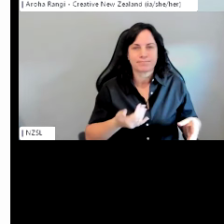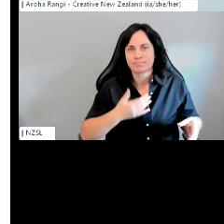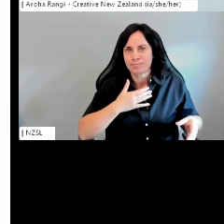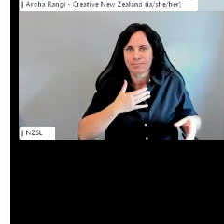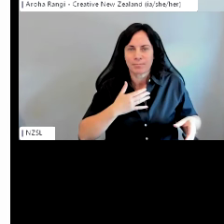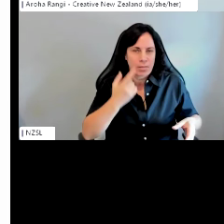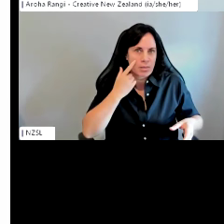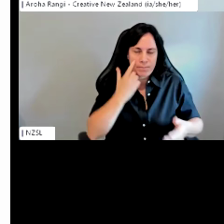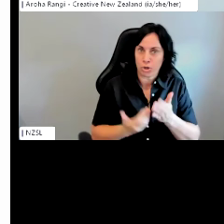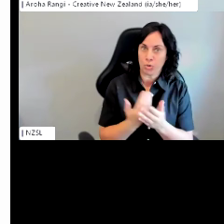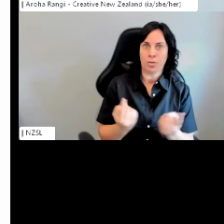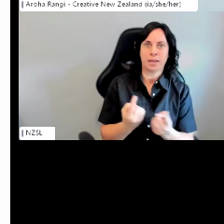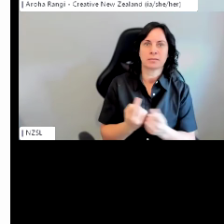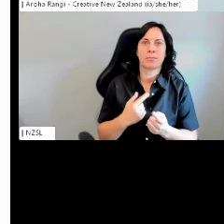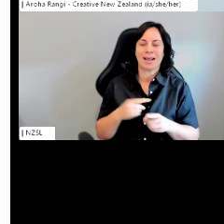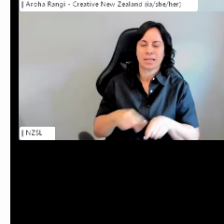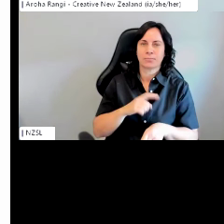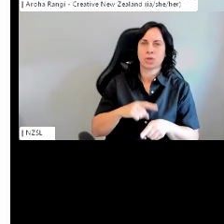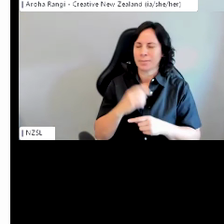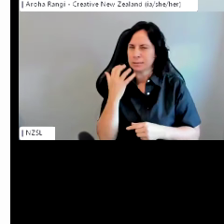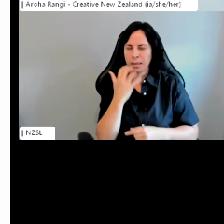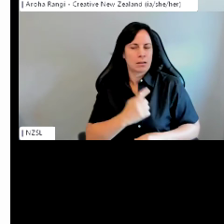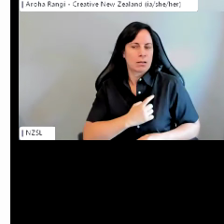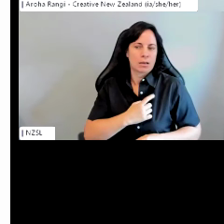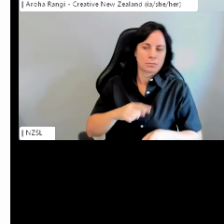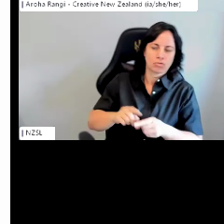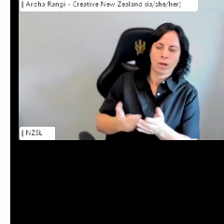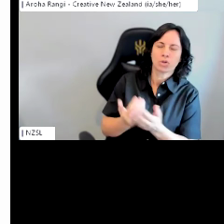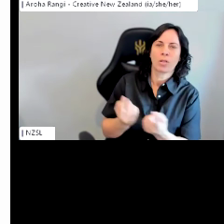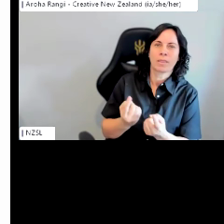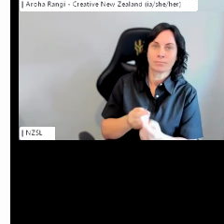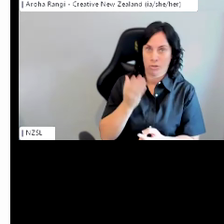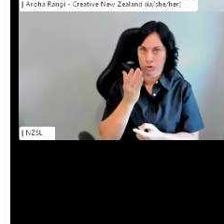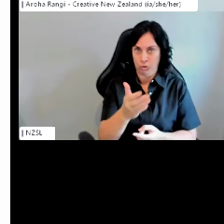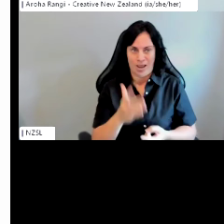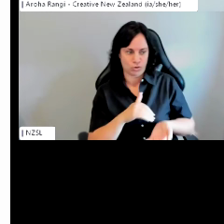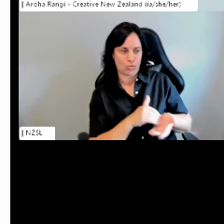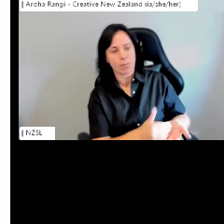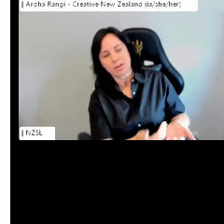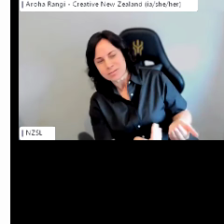but they're scared of trying new things. So, so you really have to help them. Um, and if you